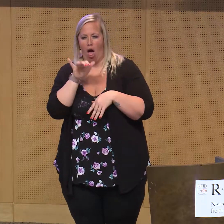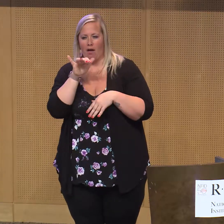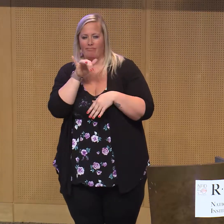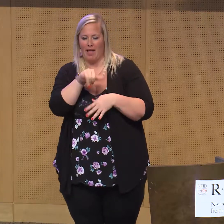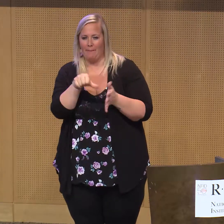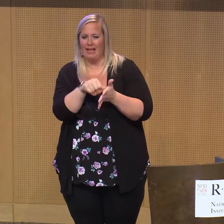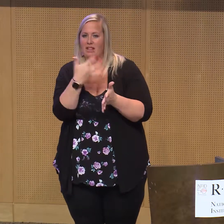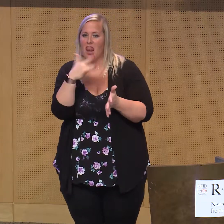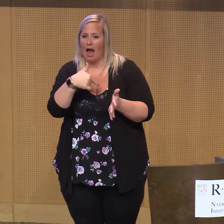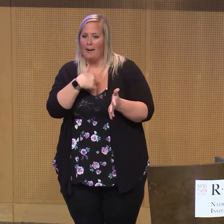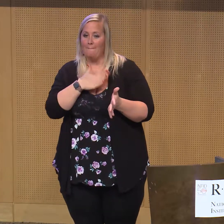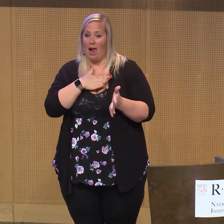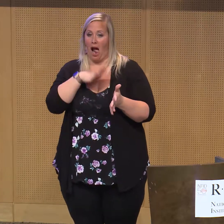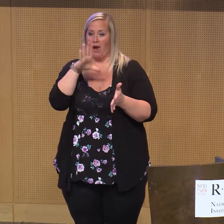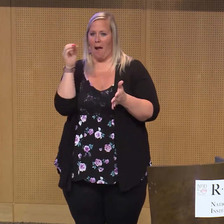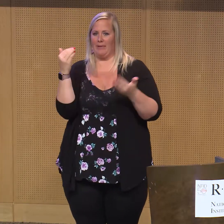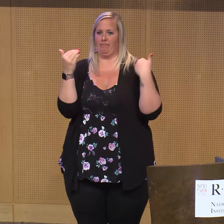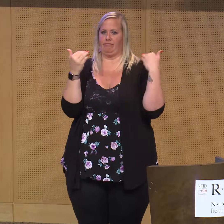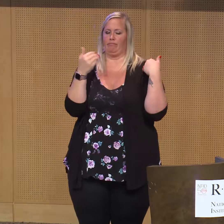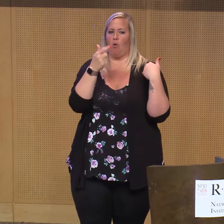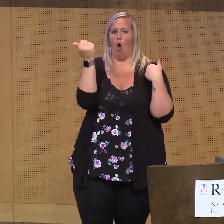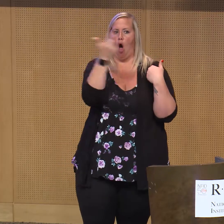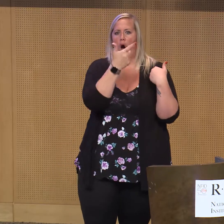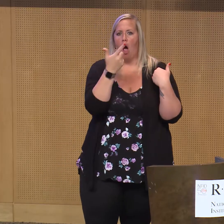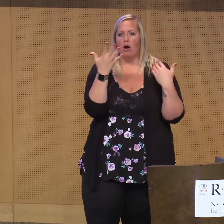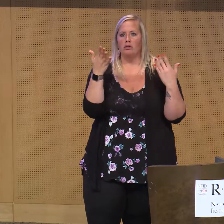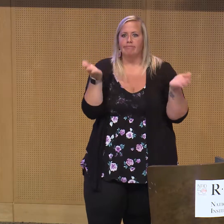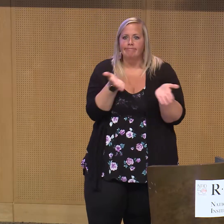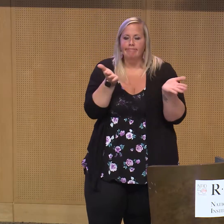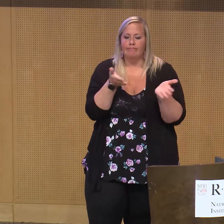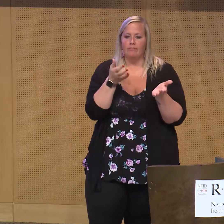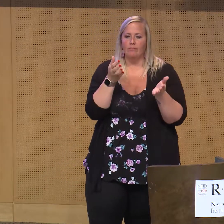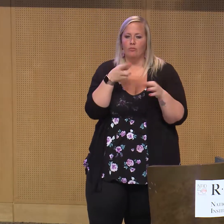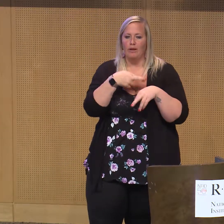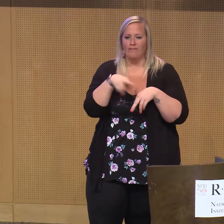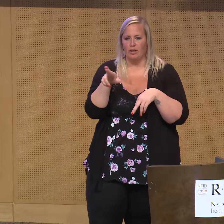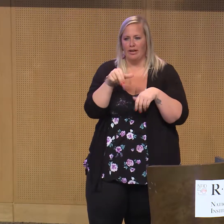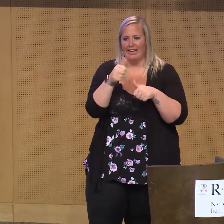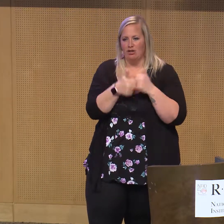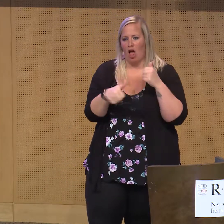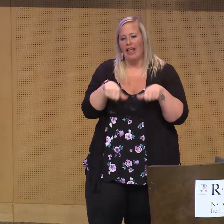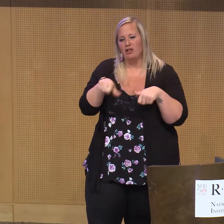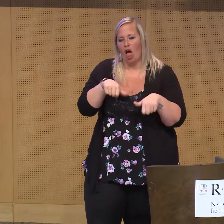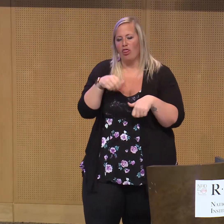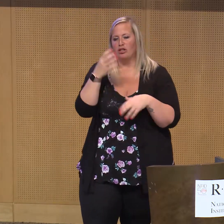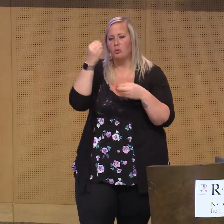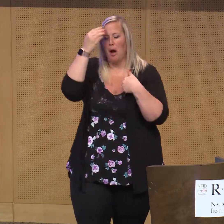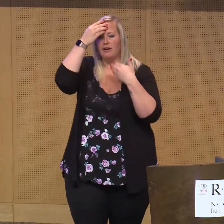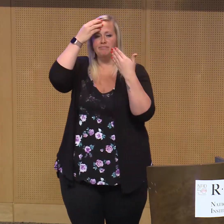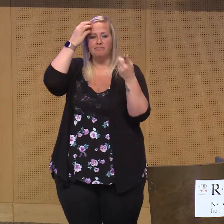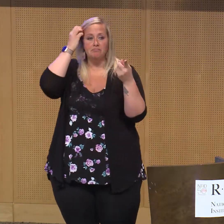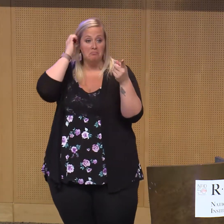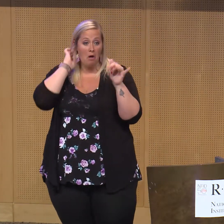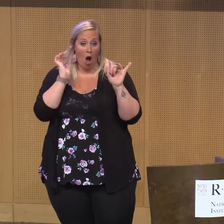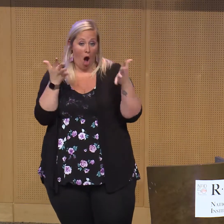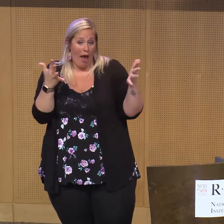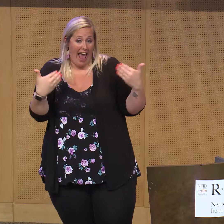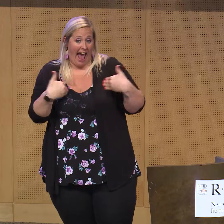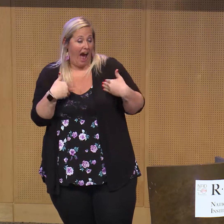LinkedIn is something I want to let you all know about. If you're not familiar, they have these opportunities where you can recommend each other,